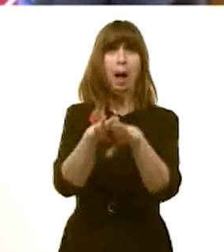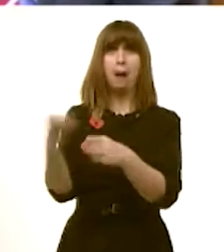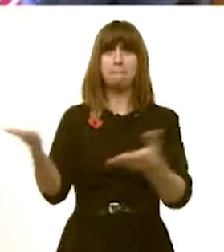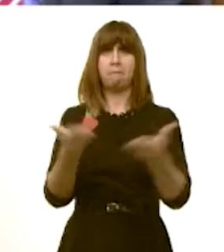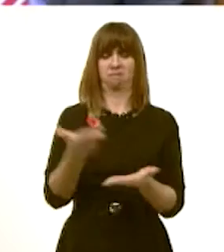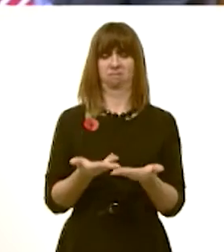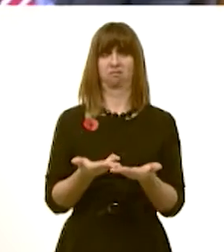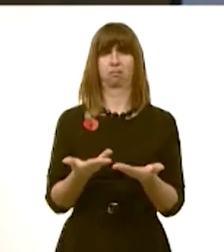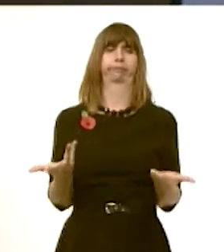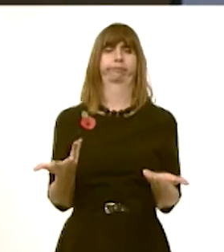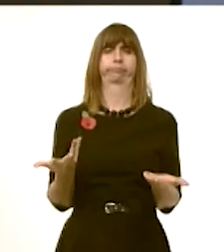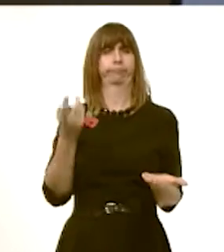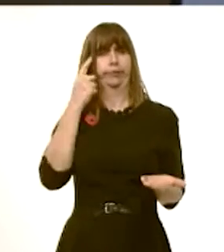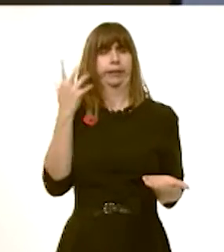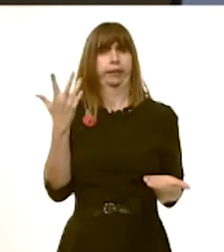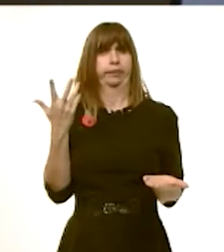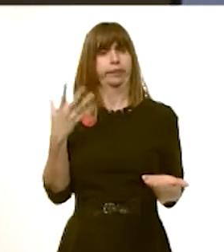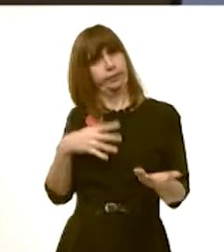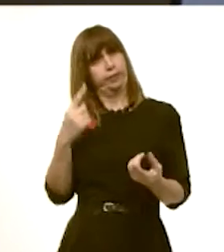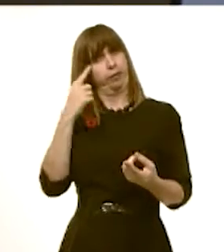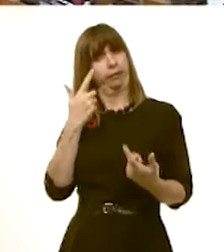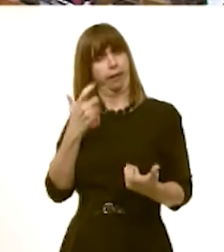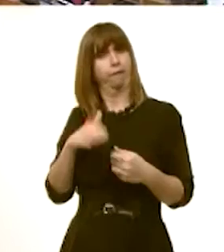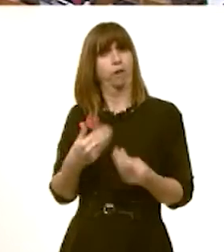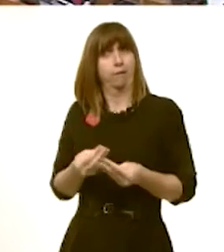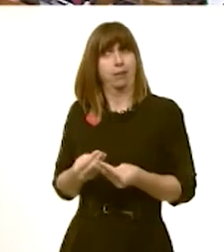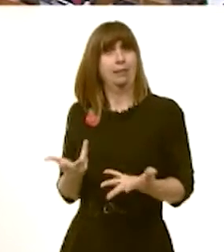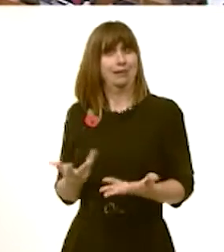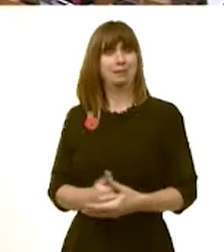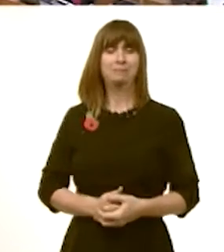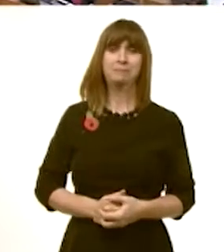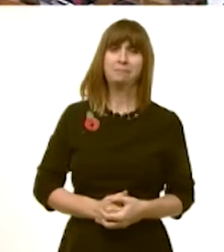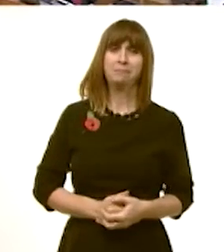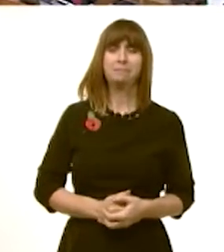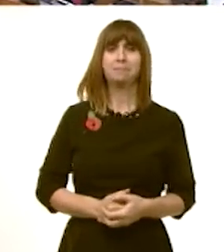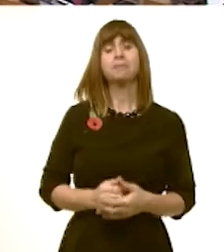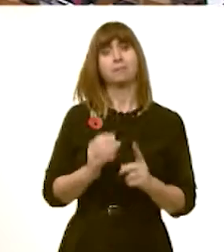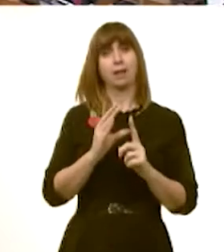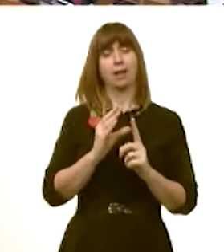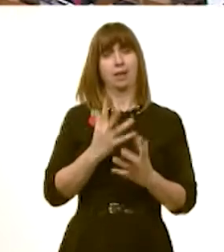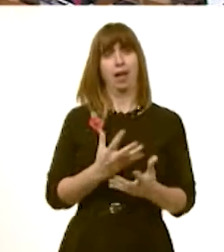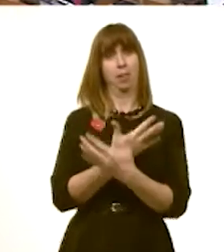Y Llywydd / The Presiding Officer: We now move to the leader of the Welsh Liberal Democrats, Kirsty Williams. Kirsty Williams: Thank you, Presiding Officer.